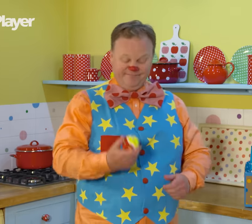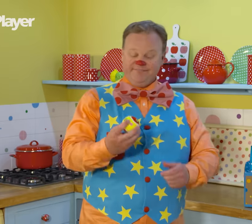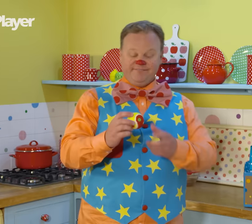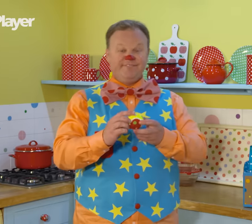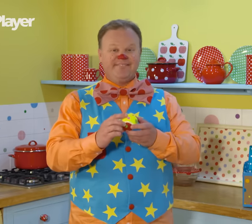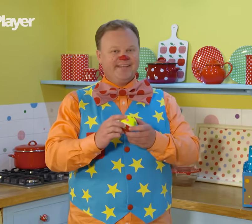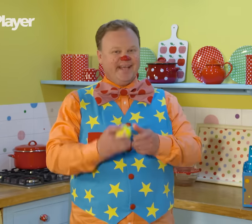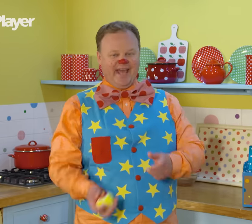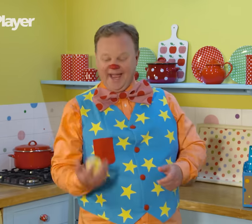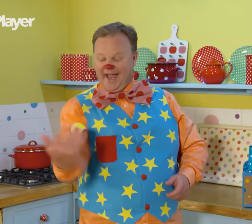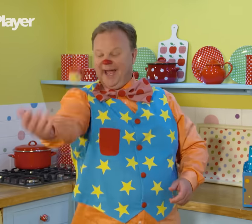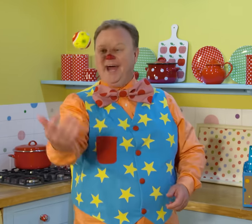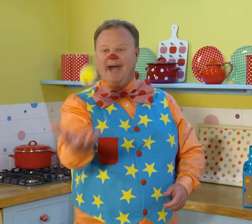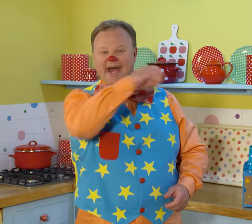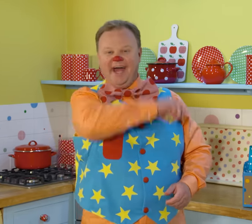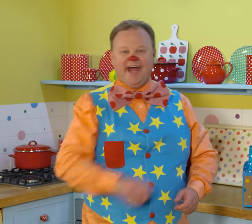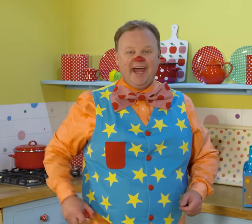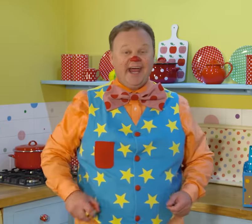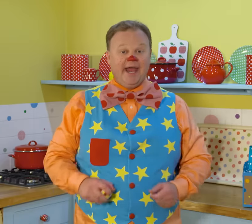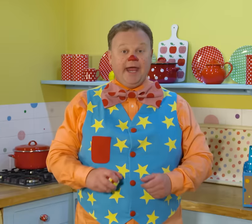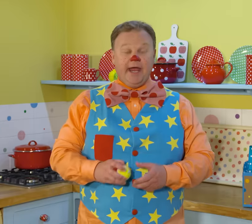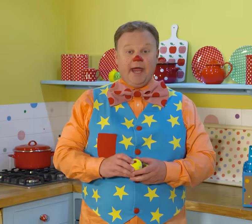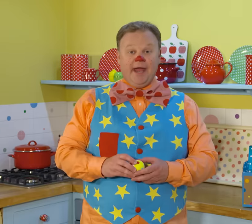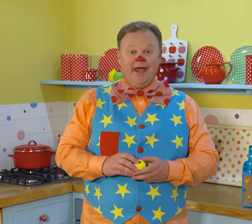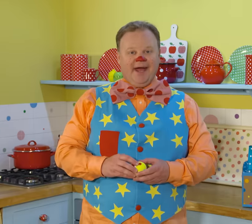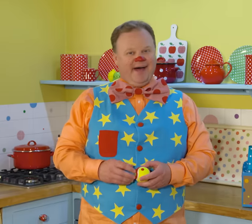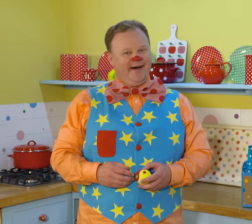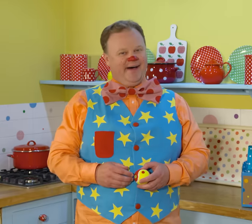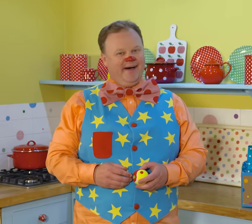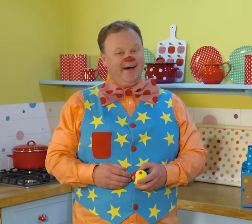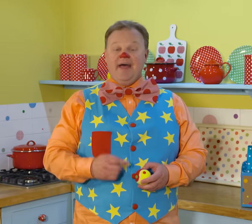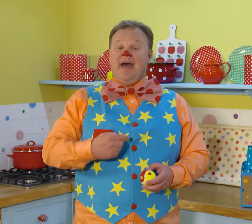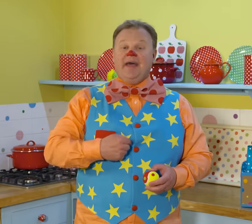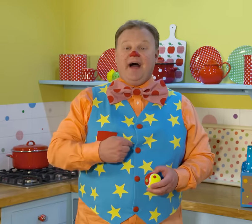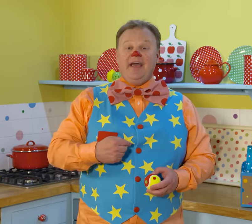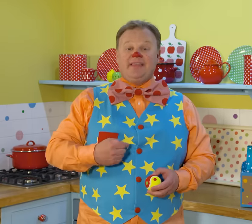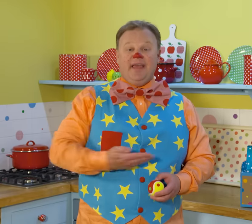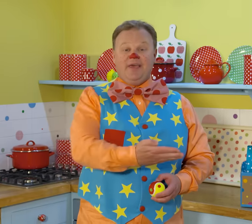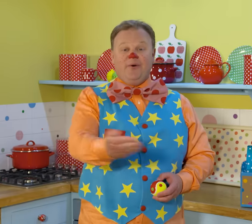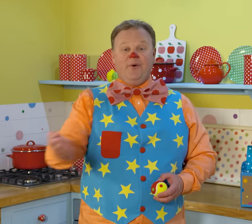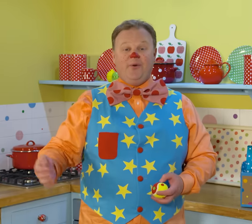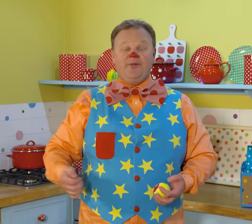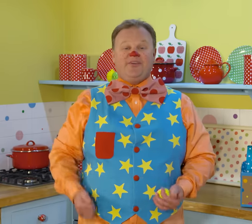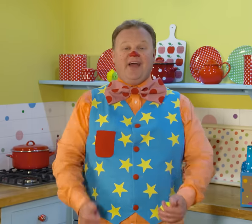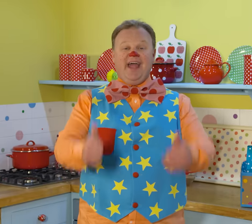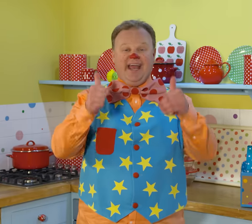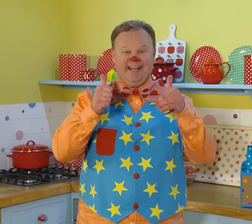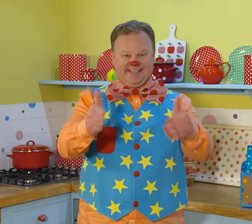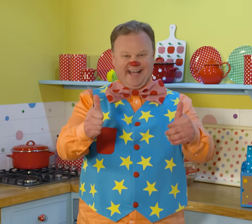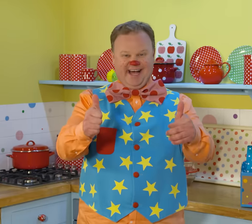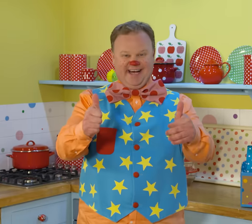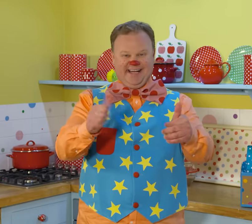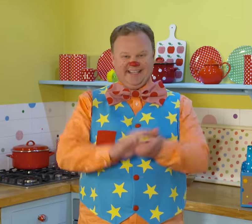thank you mr tumble we think you're the star oh and i think you're all shining stars